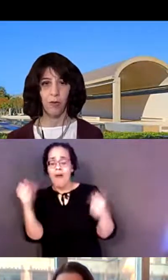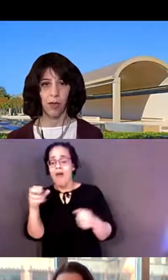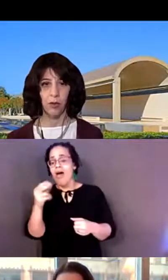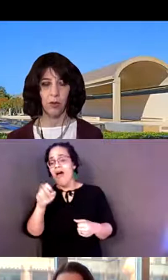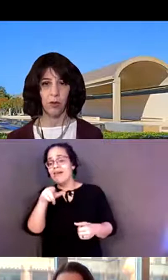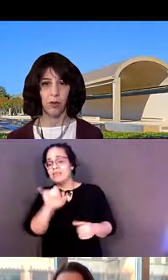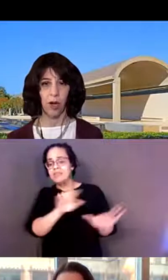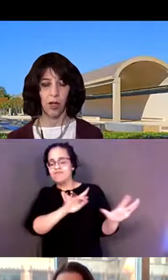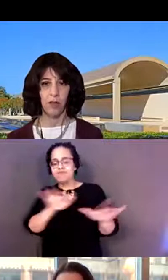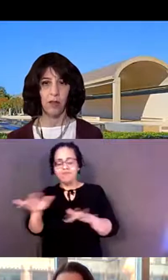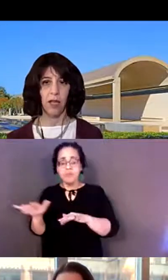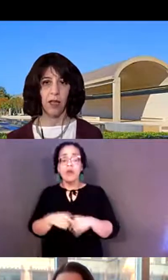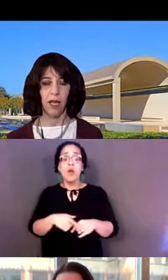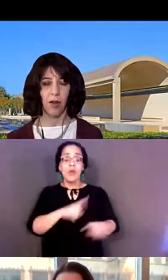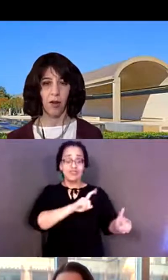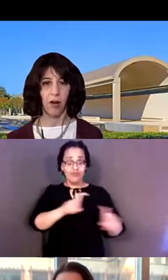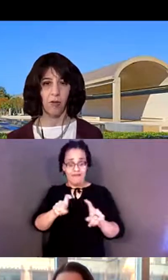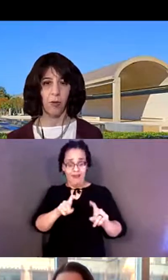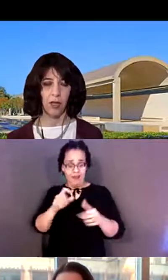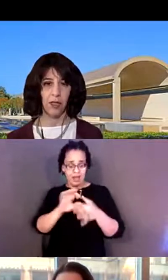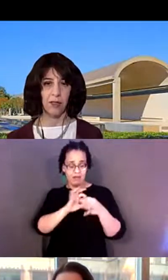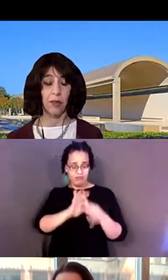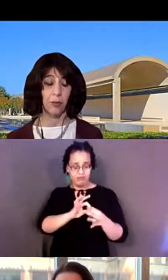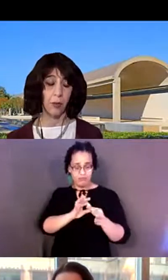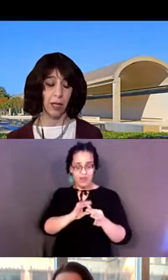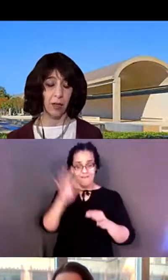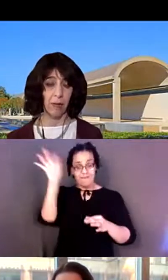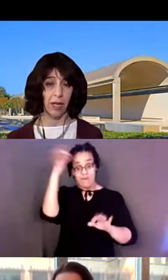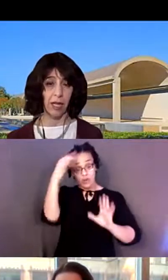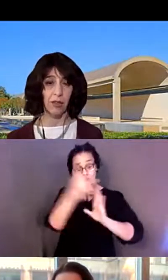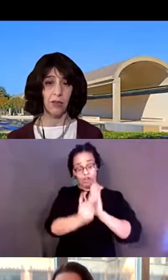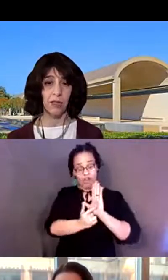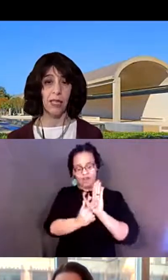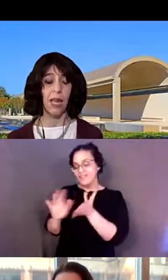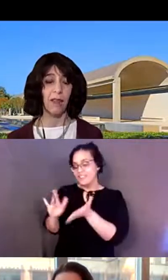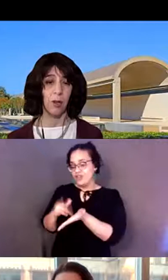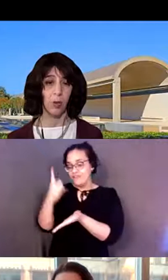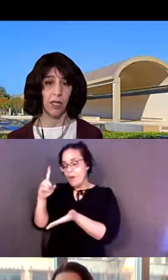federal laws that are for the Centers for Medicare